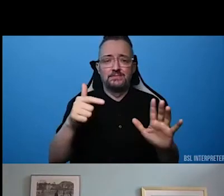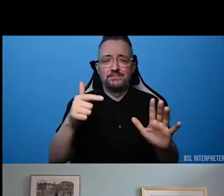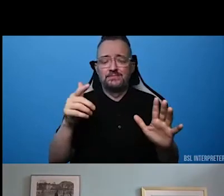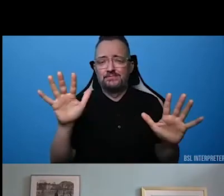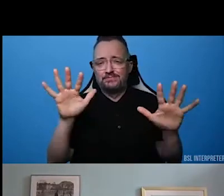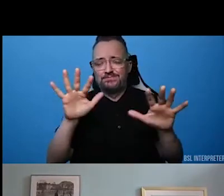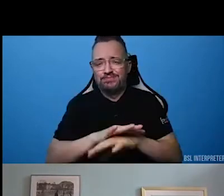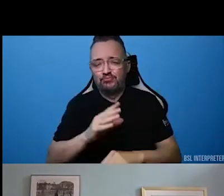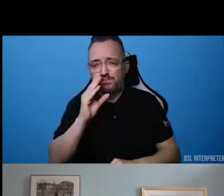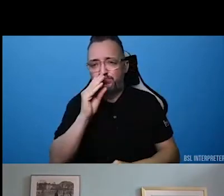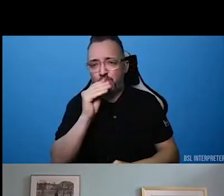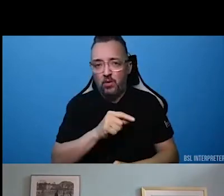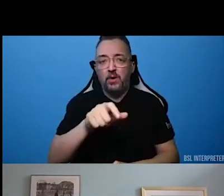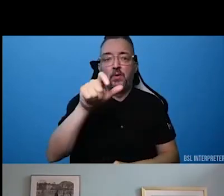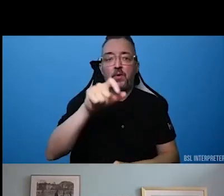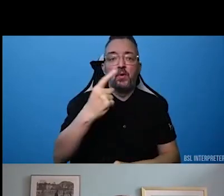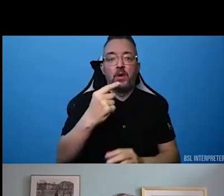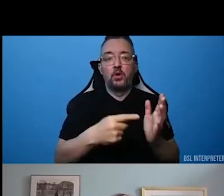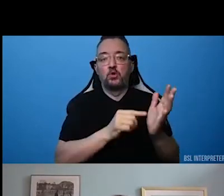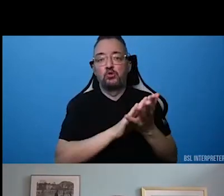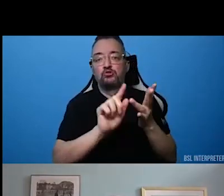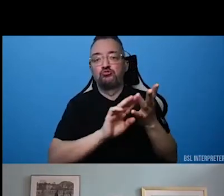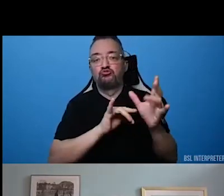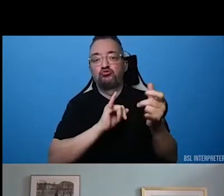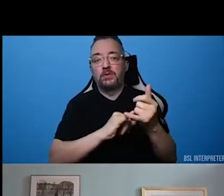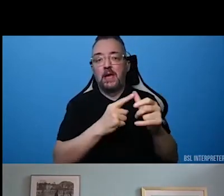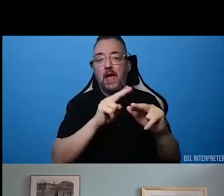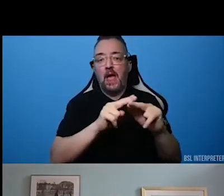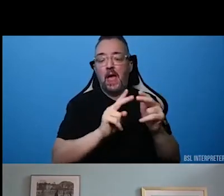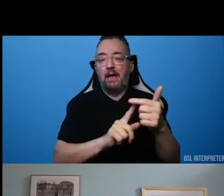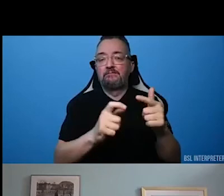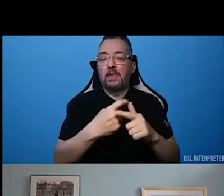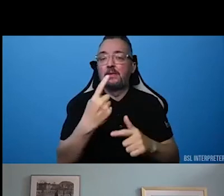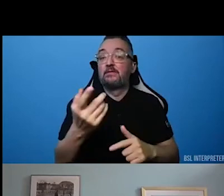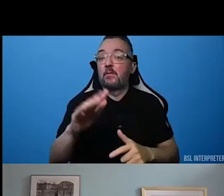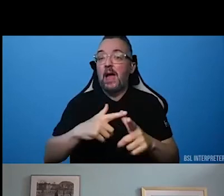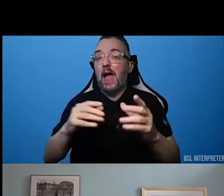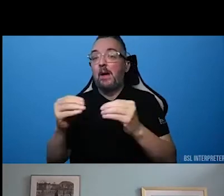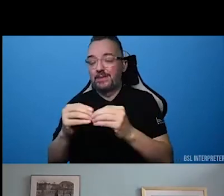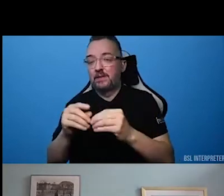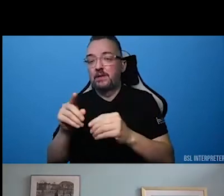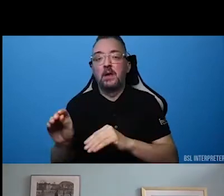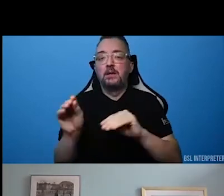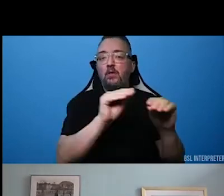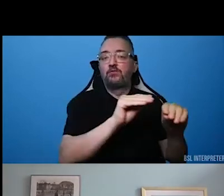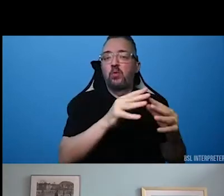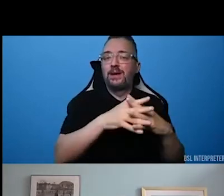This piece is designed by Thomas Affleck who was originally from Aberdeen but became a key craftsman in Philadelphia traditional pieces